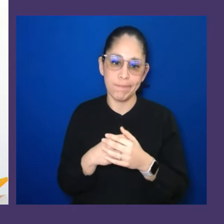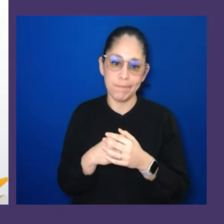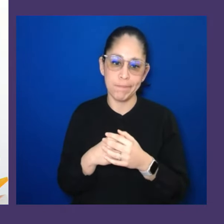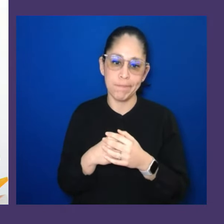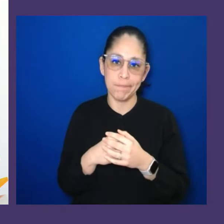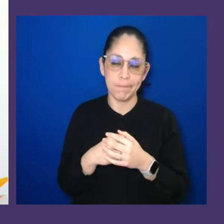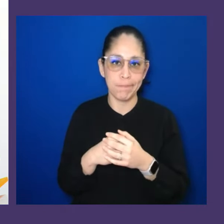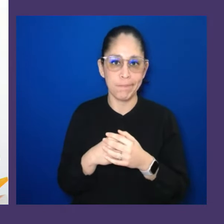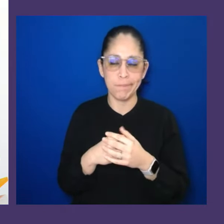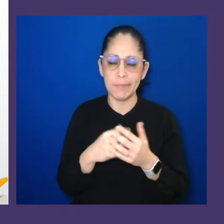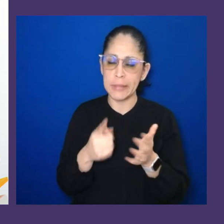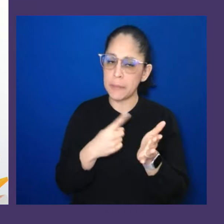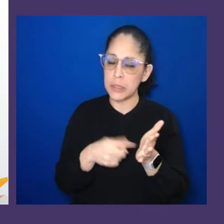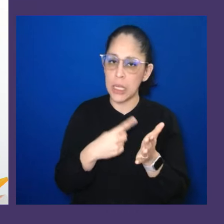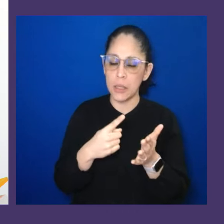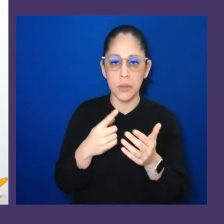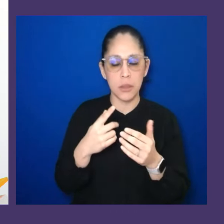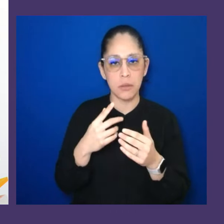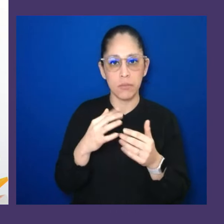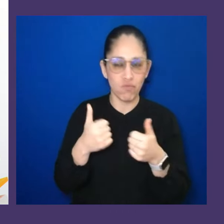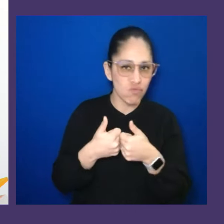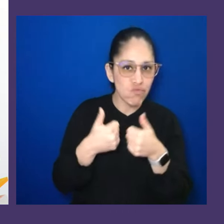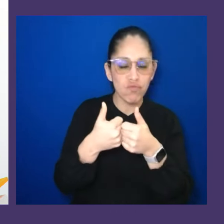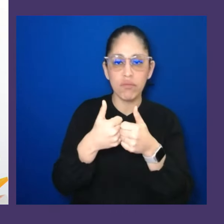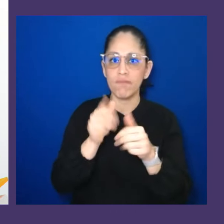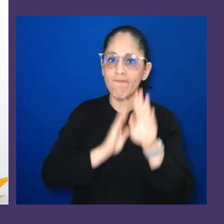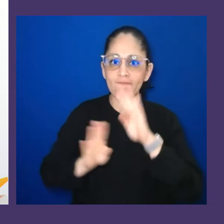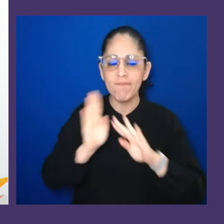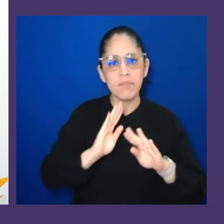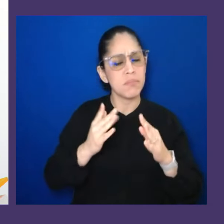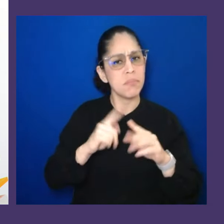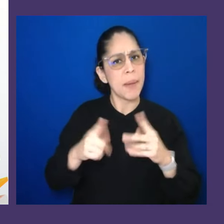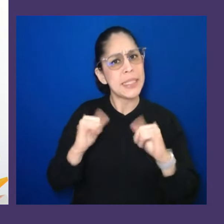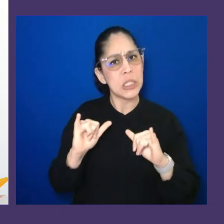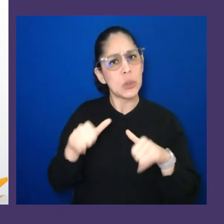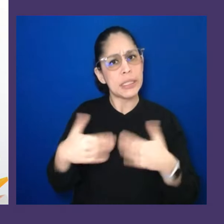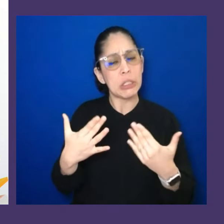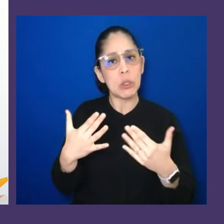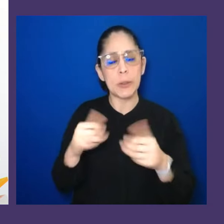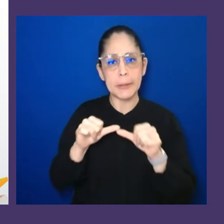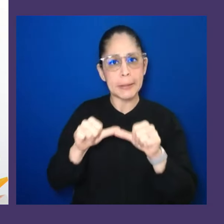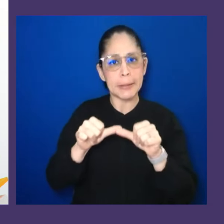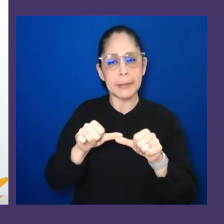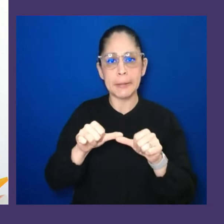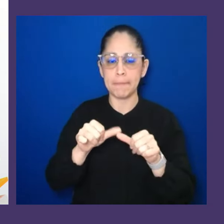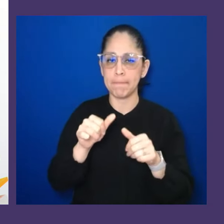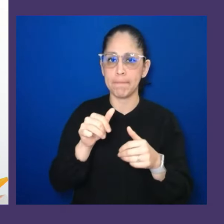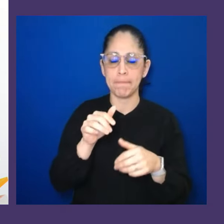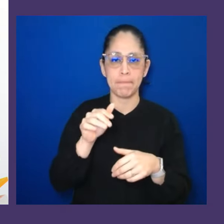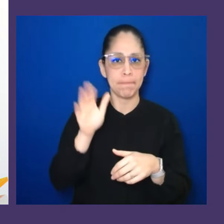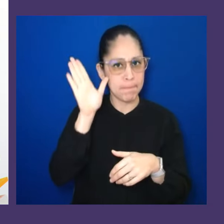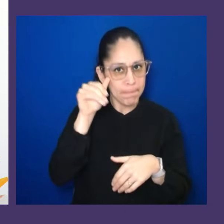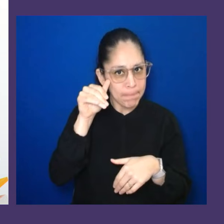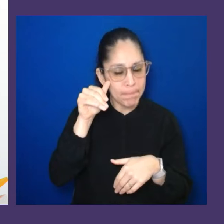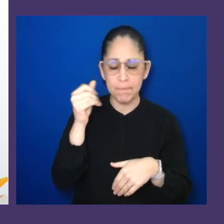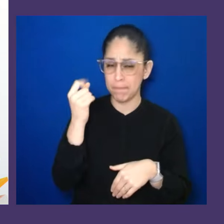but I'm still here fighting. Technology was my great savior, I think.